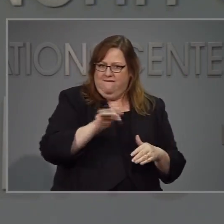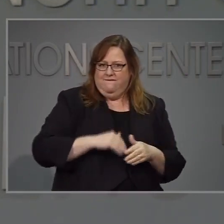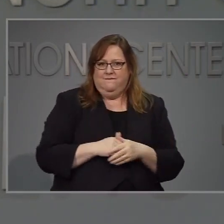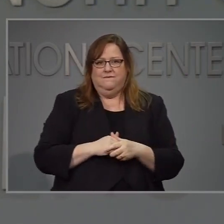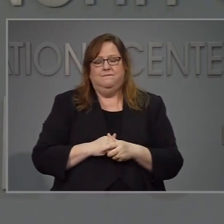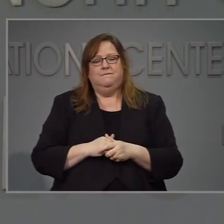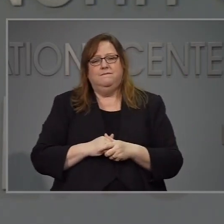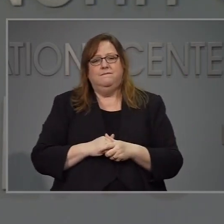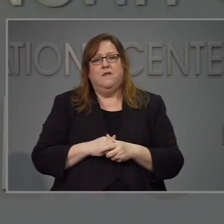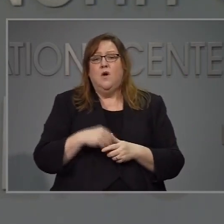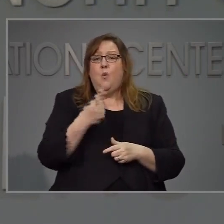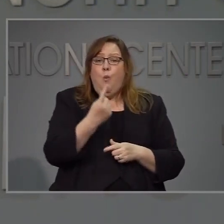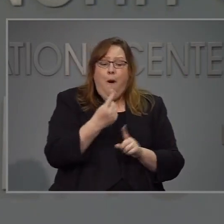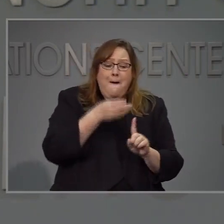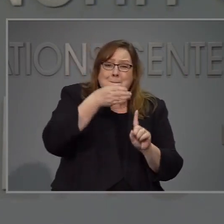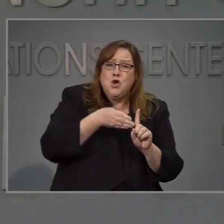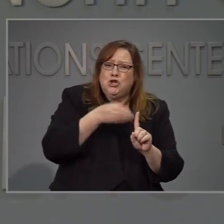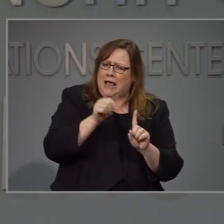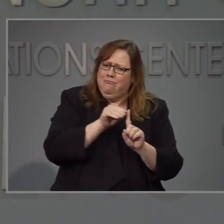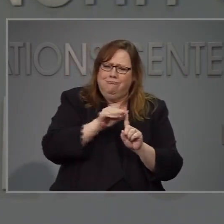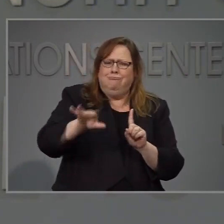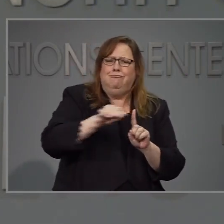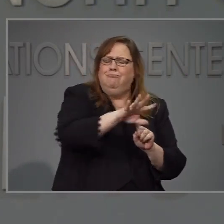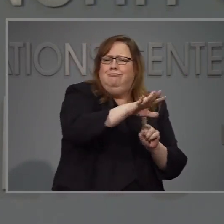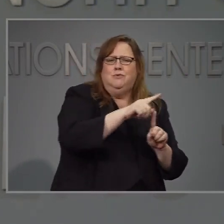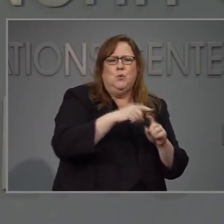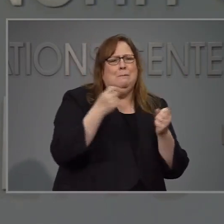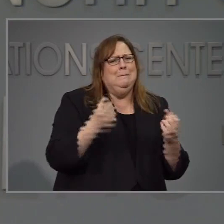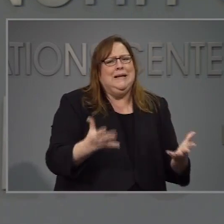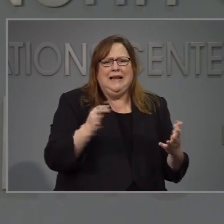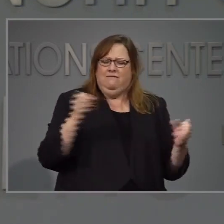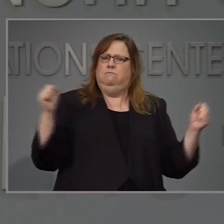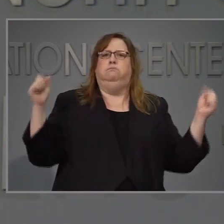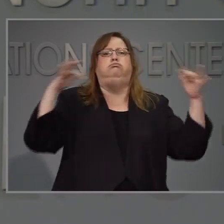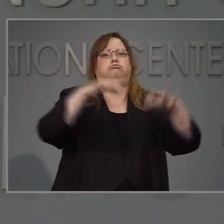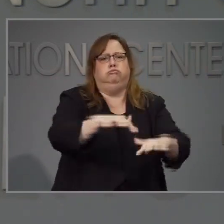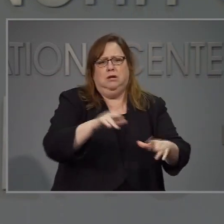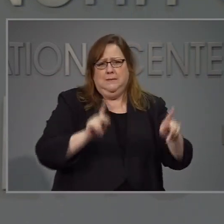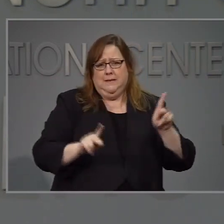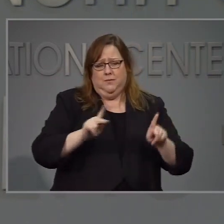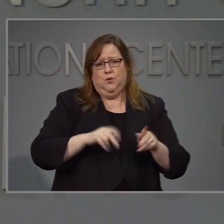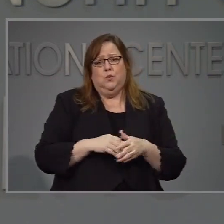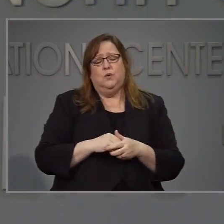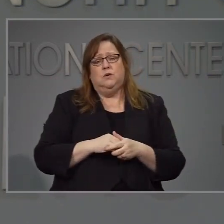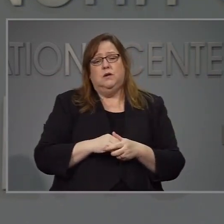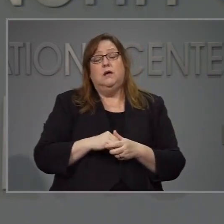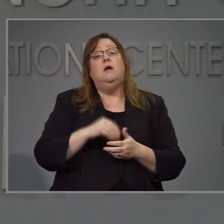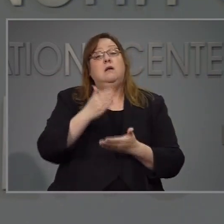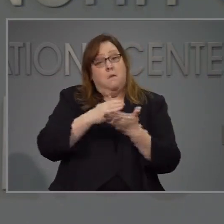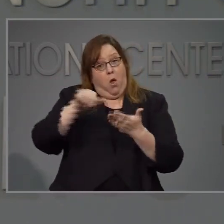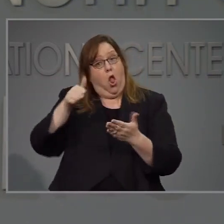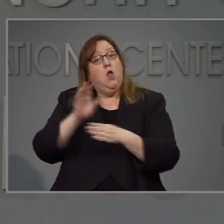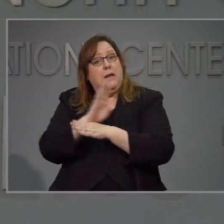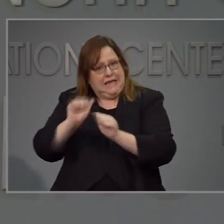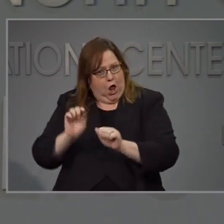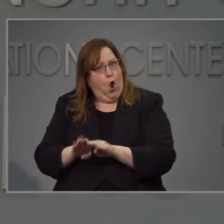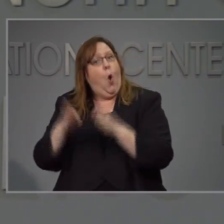CONFERENCE CENTERS STADIUMS AND SPORTS ARENAS AND TO THEATERS AND GROUPS AT PARKS OR BEACHES. WHEN PEOPLE GATHER TOGETHER. ONE PERSON CAN BE THE SPARK TO SPREAD THE VIRUS TO MANY.